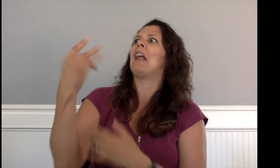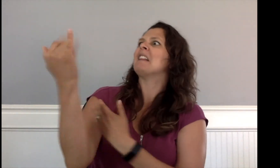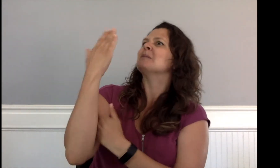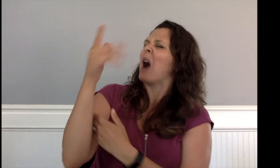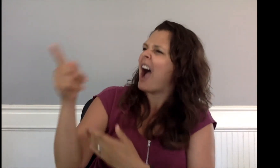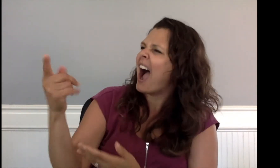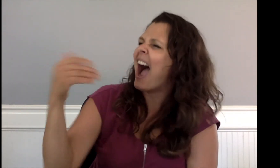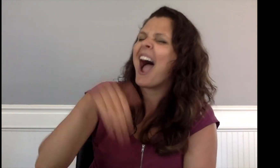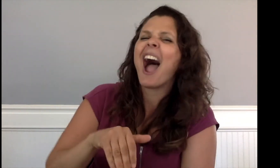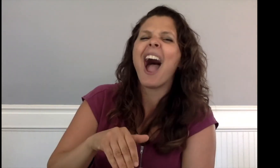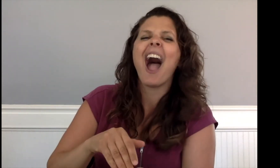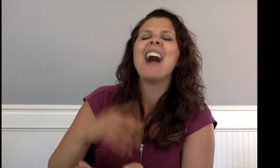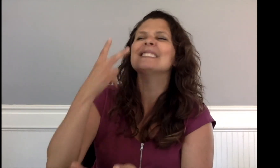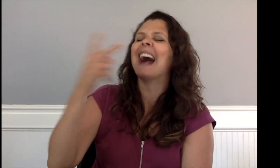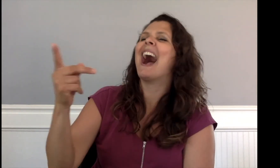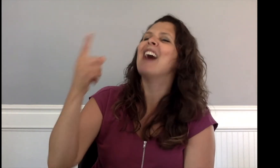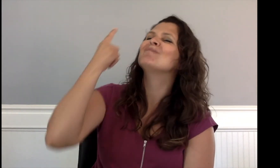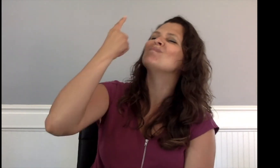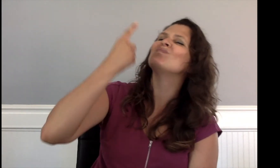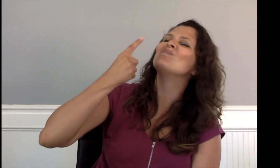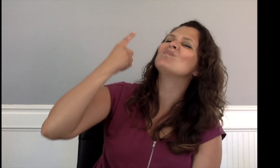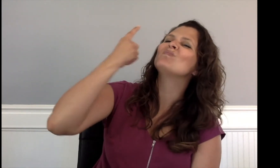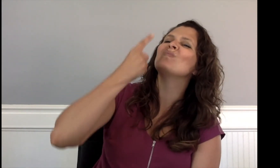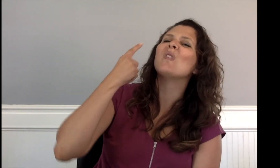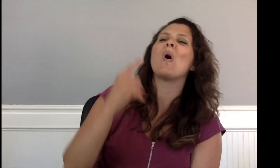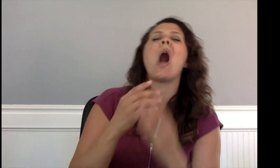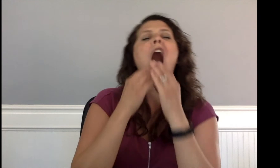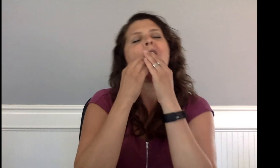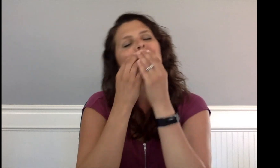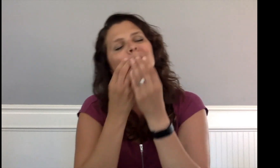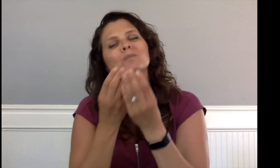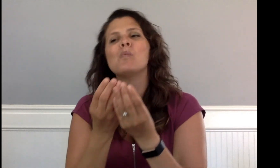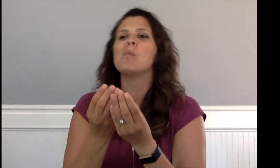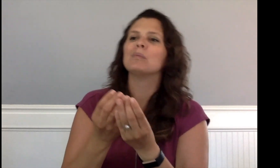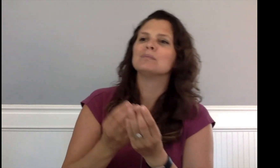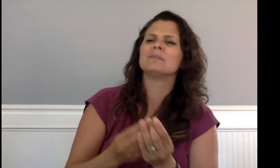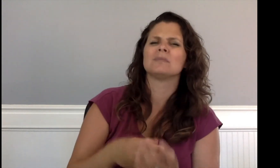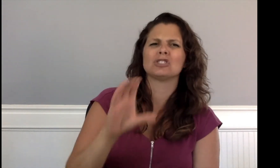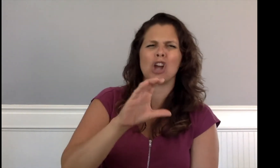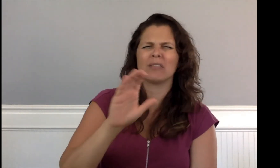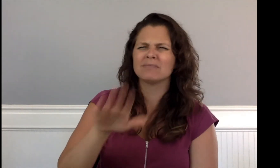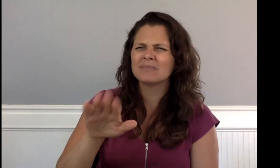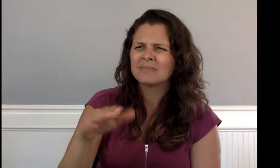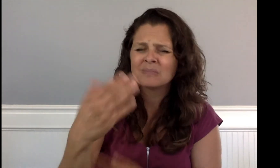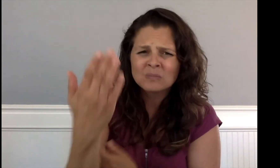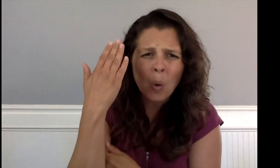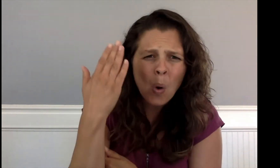That's how I recognized her this morning." Grandma Tickler took a crunchy bite of egg-salad-potato-chip sandwich.